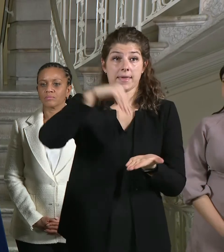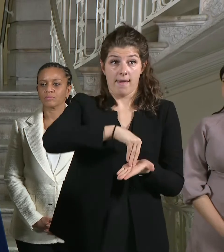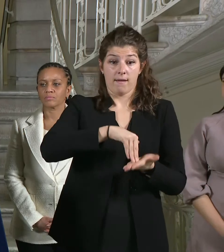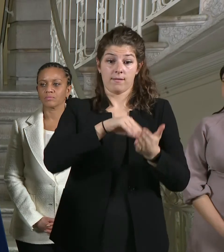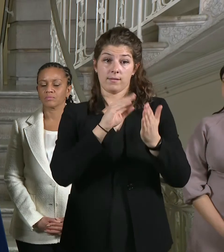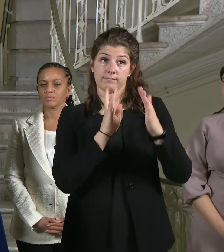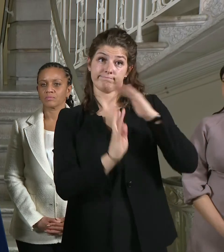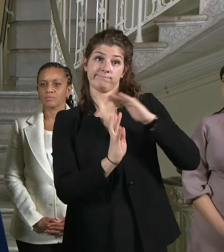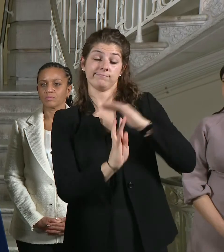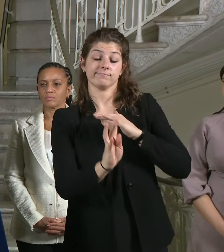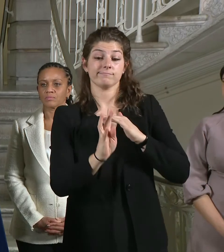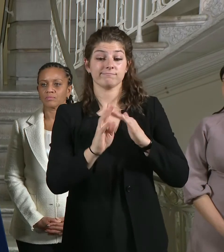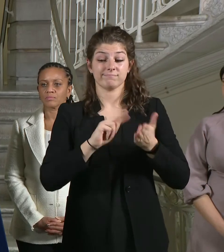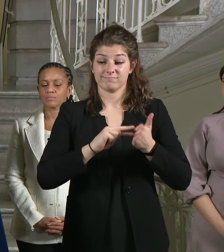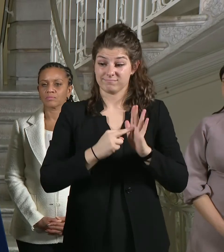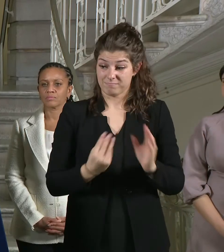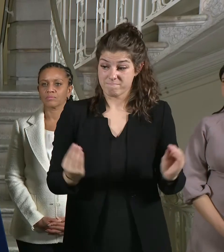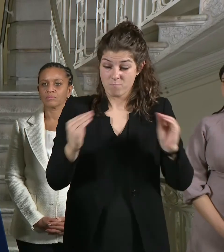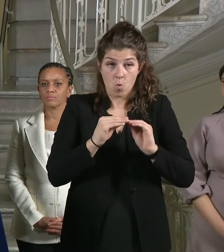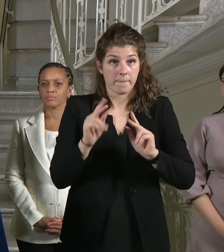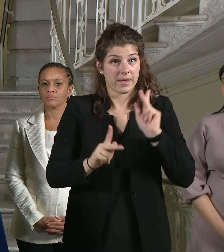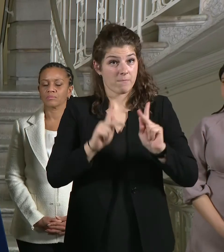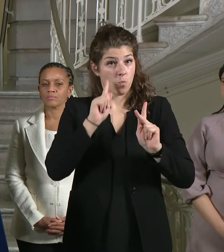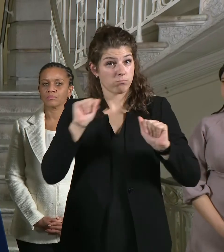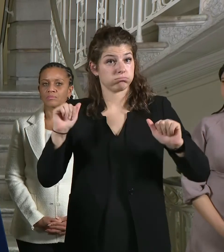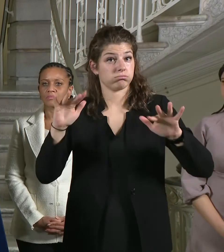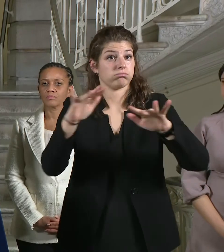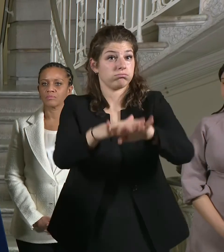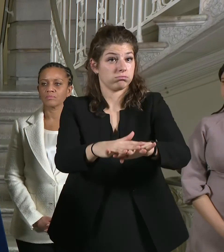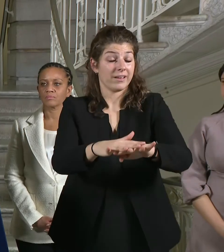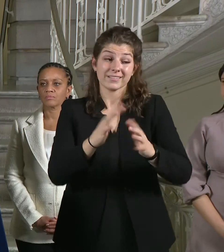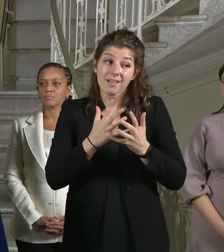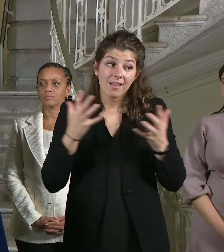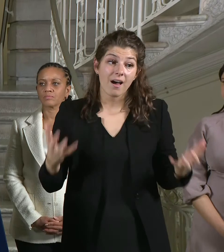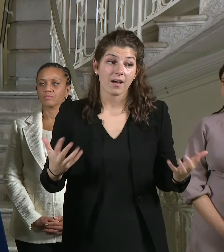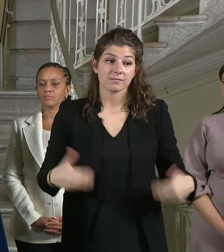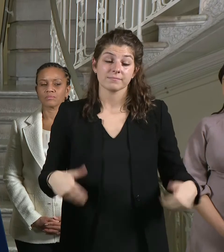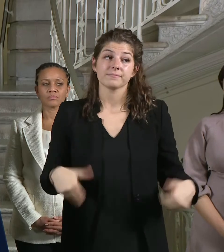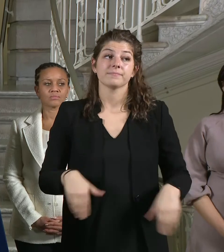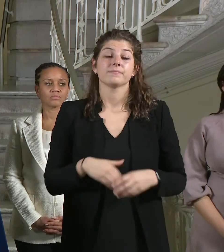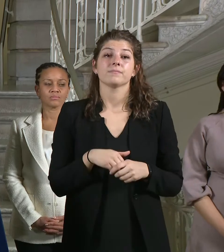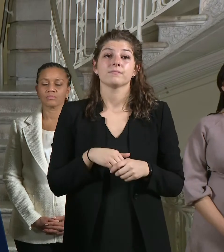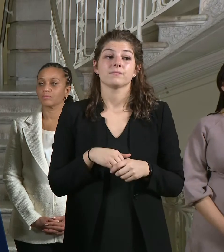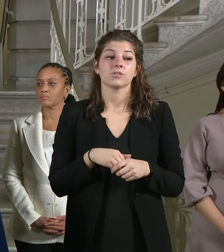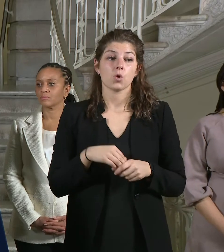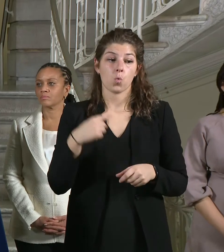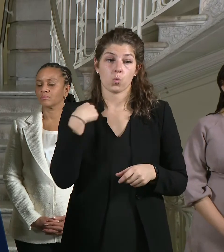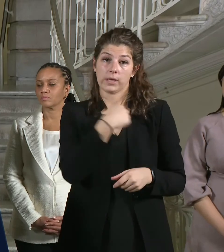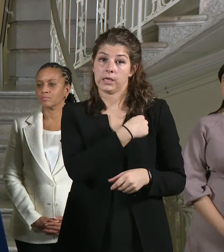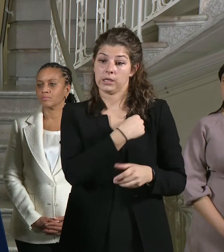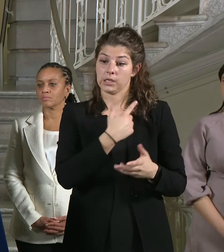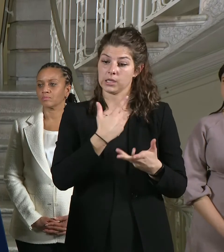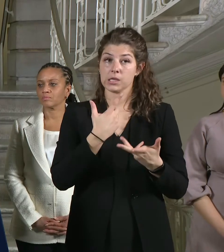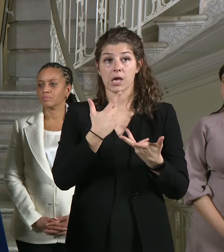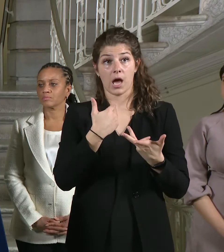MILLION DURING THIS FISCAL YEAR, MAYBE MORE. IF WE OPENED THE BORDERS IT'S GOING TO INCREASE